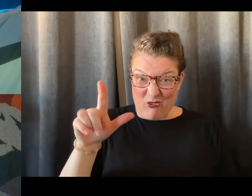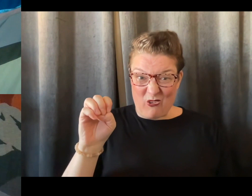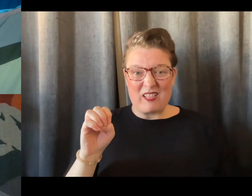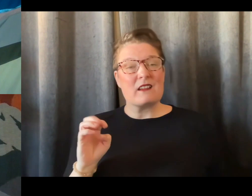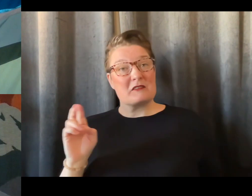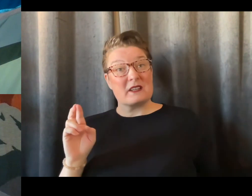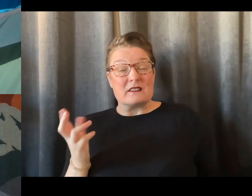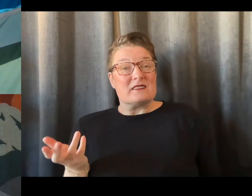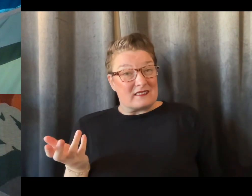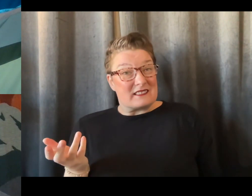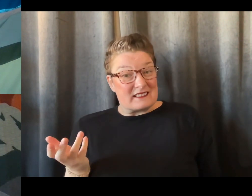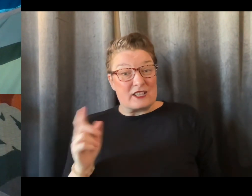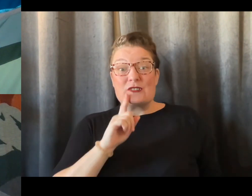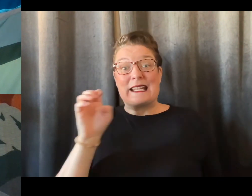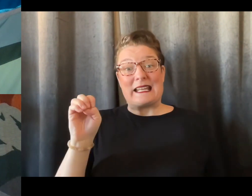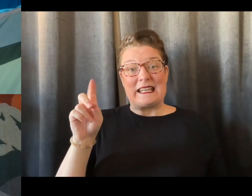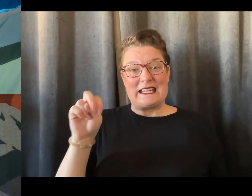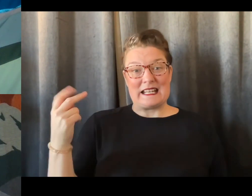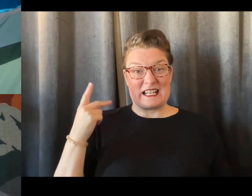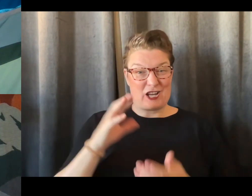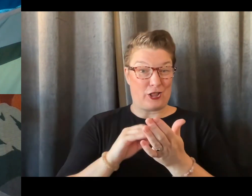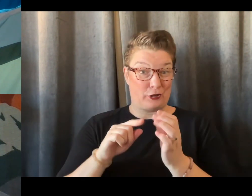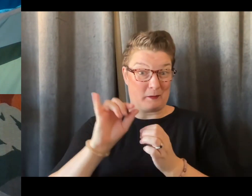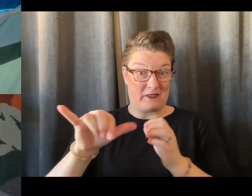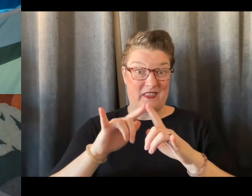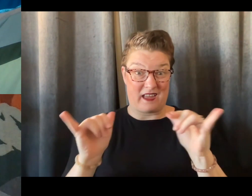Actually, Eden and I learned about it together and we, um, Eden Pearlstein